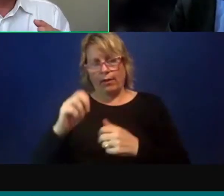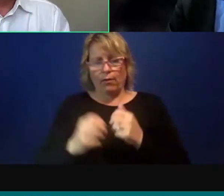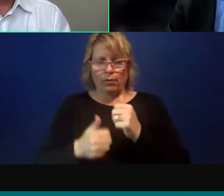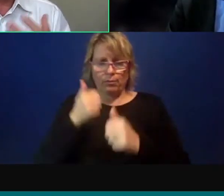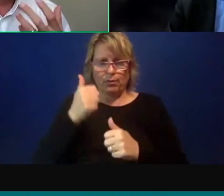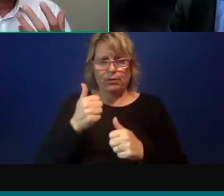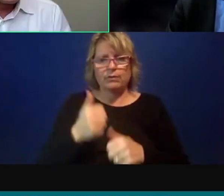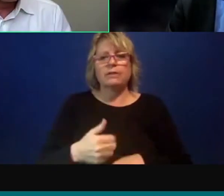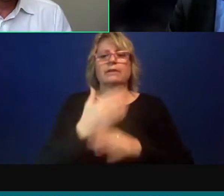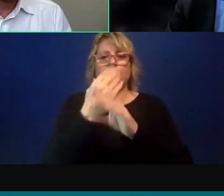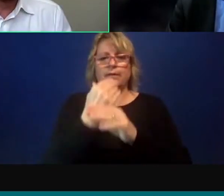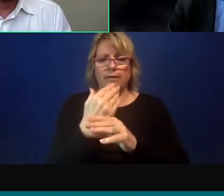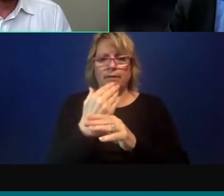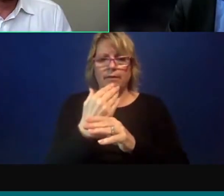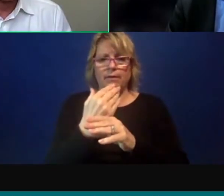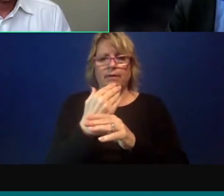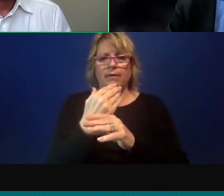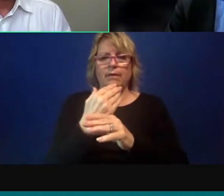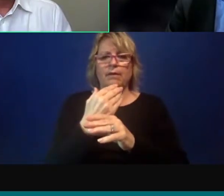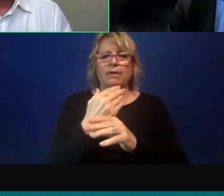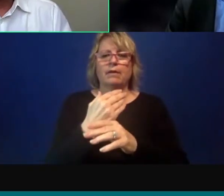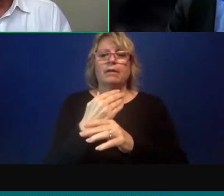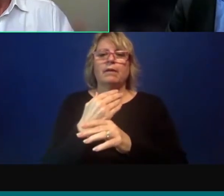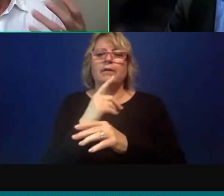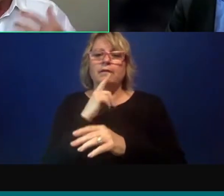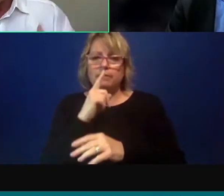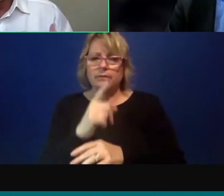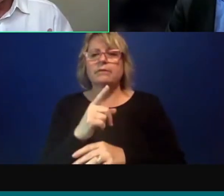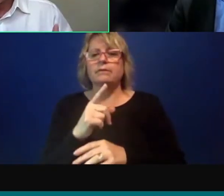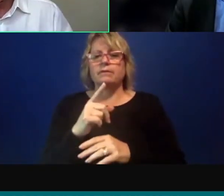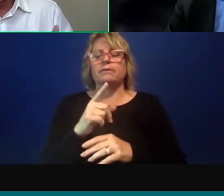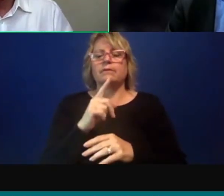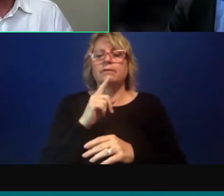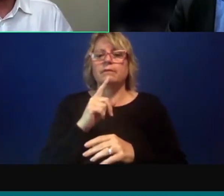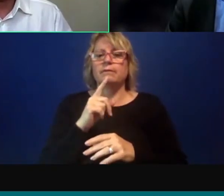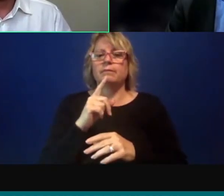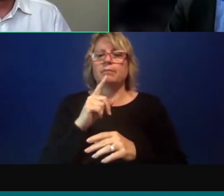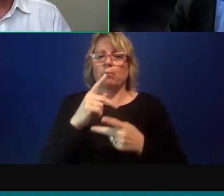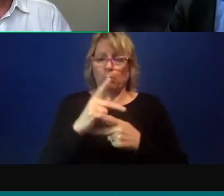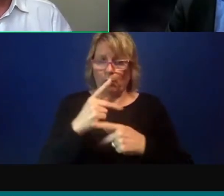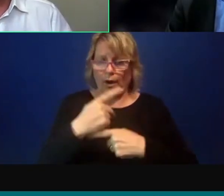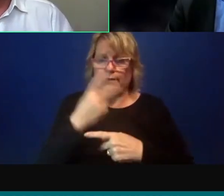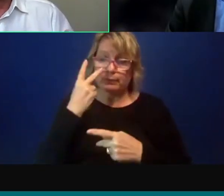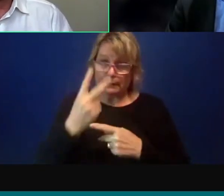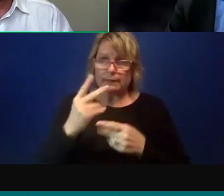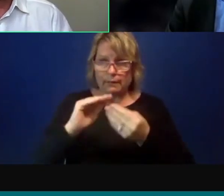an accessibility product is actually utilizing. We actually see the numbers is actually utilized